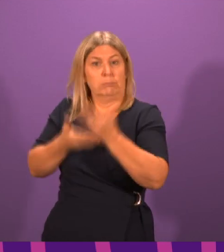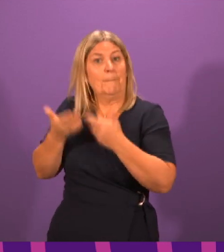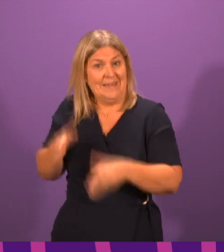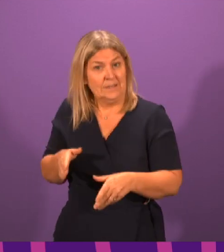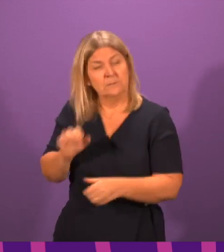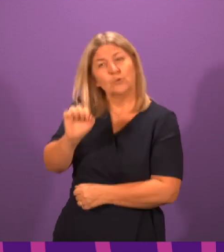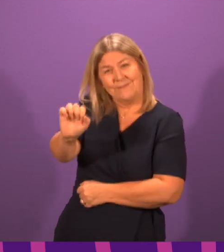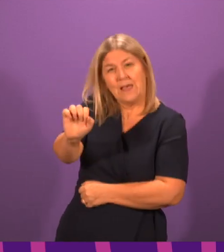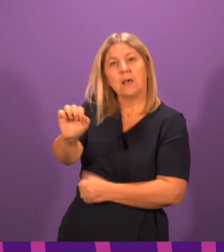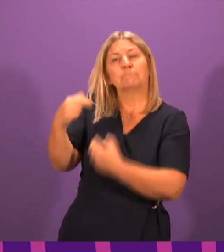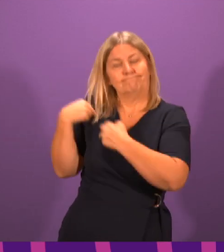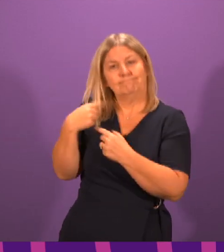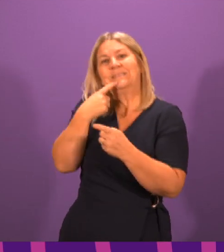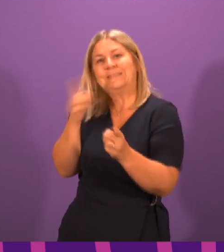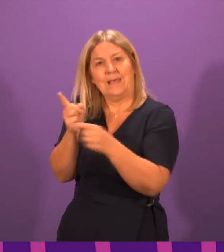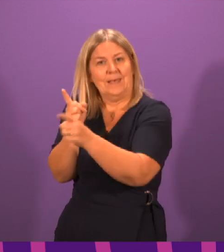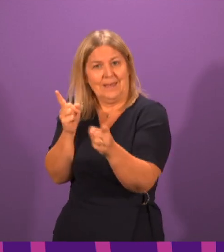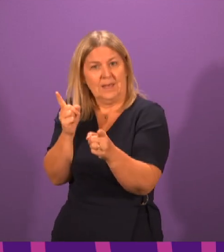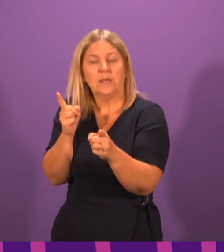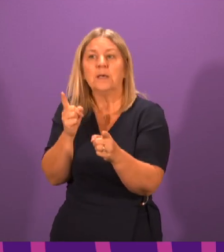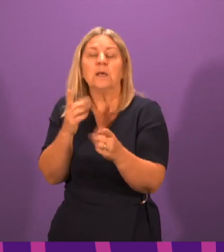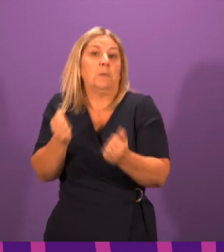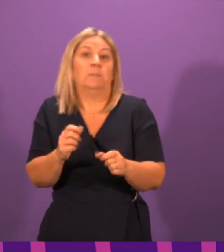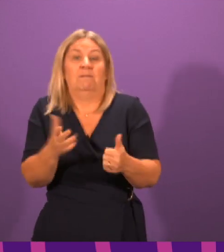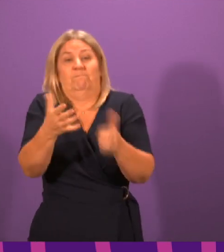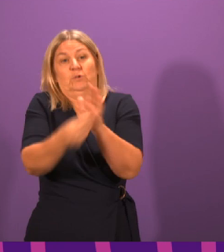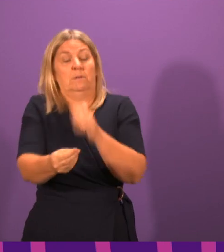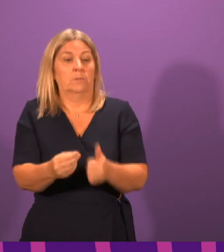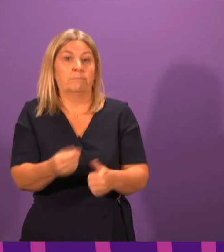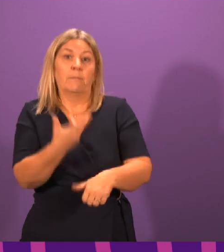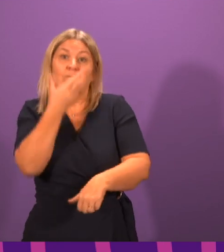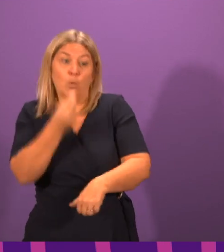They will say whether there should be any period of time between people getting the flu vaccine and